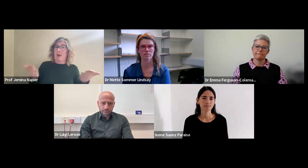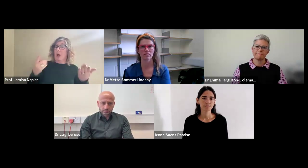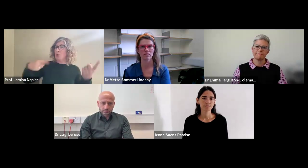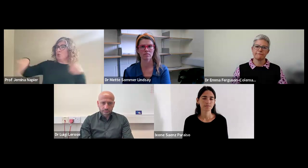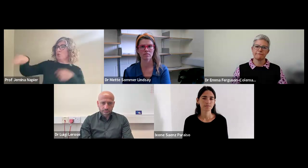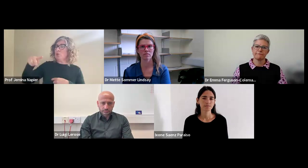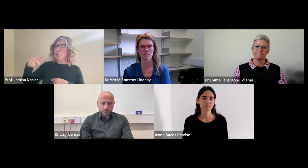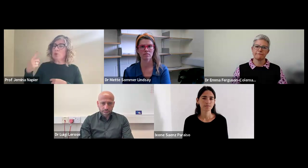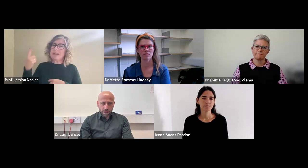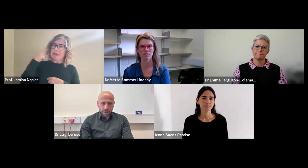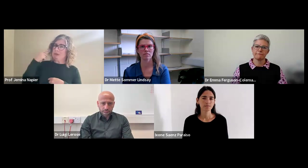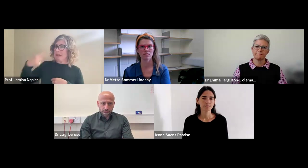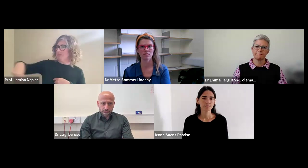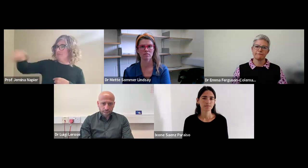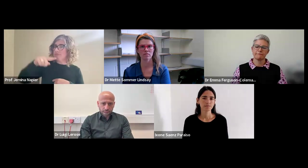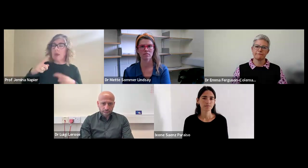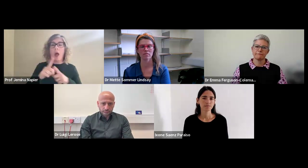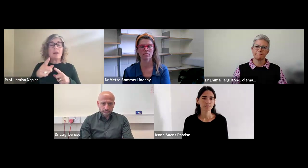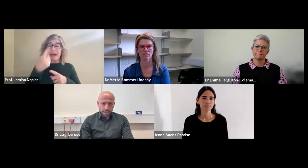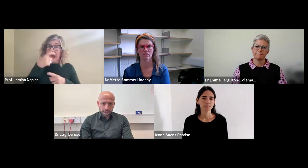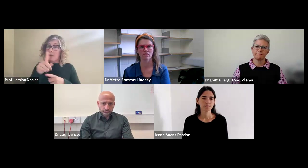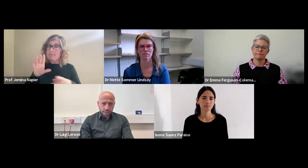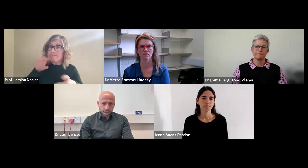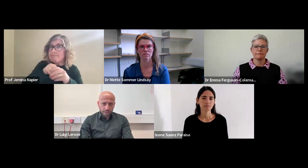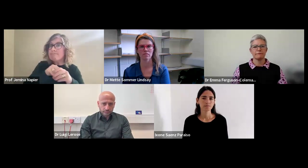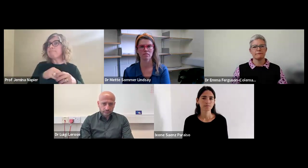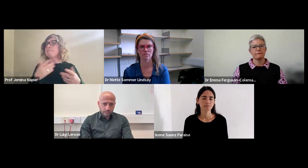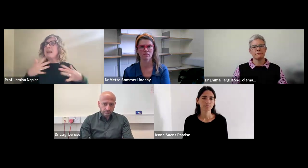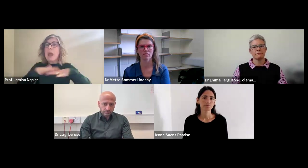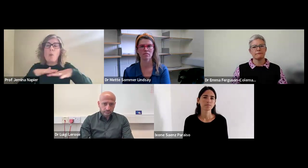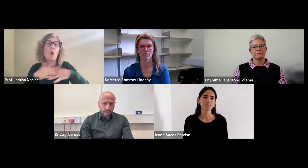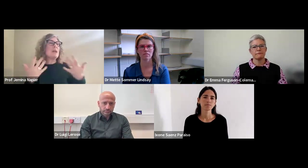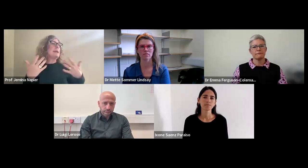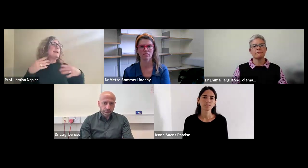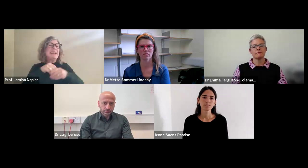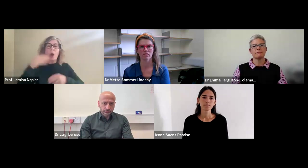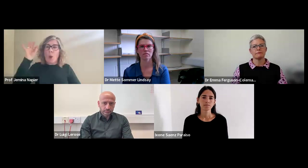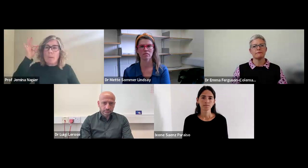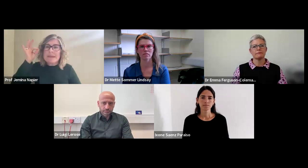have the same opportunities as their hearing counterparts that are not deaf". Can they network,